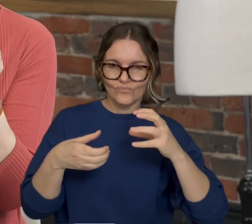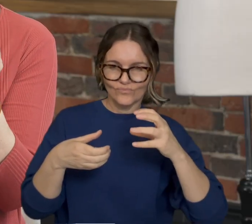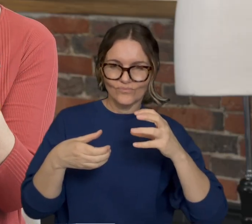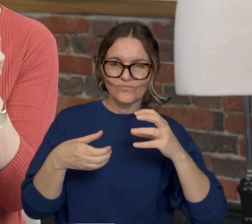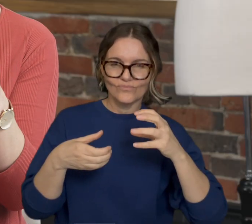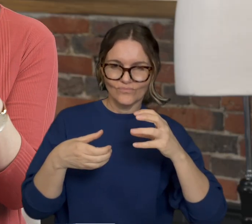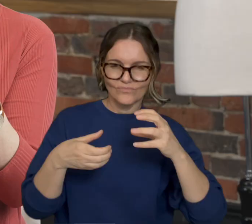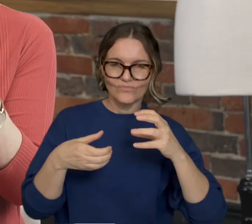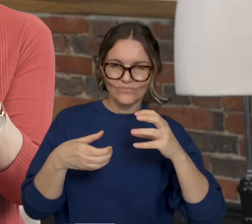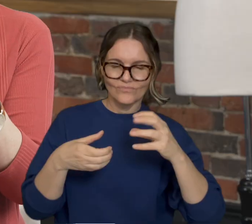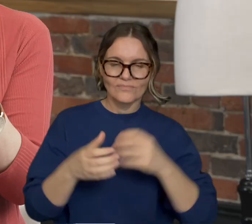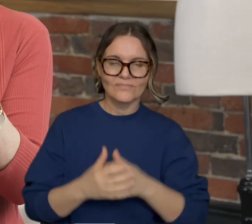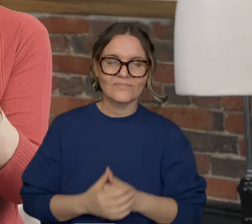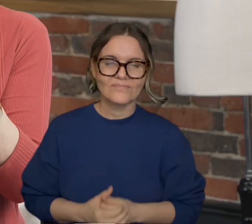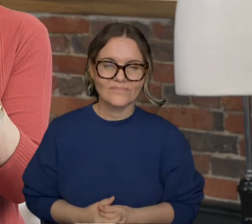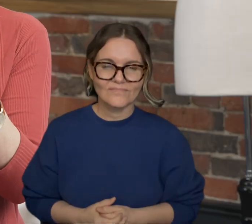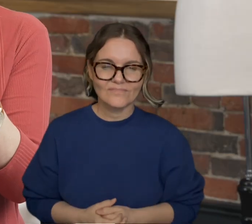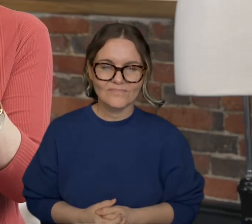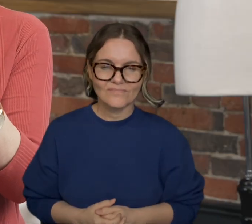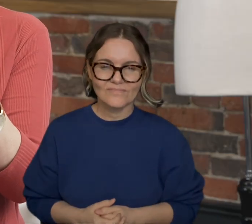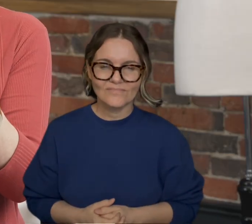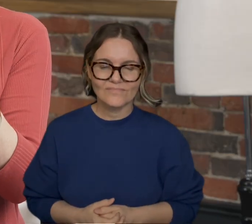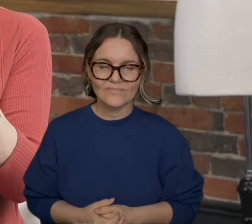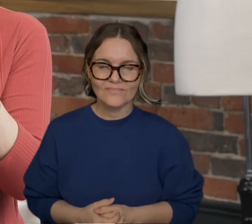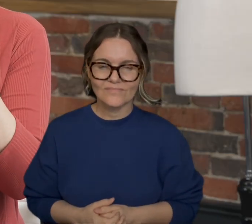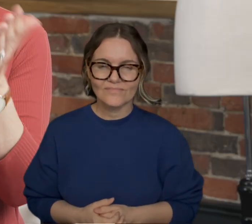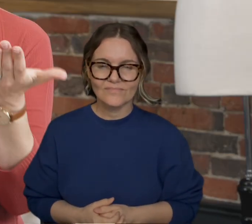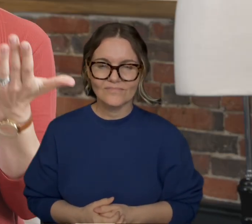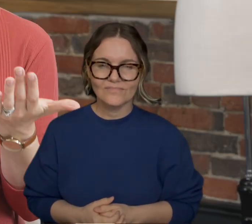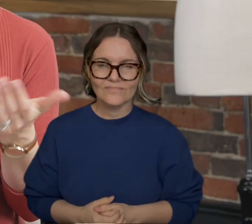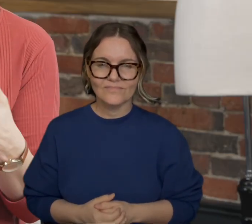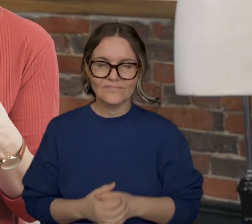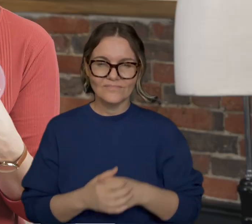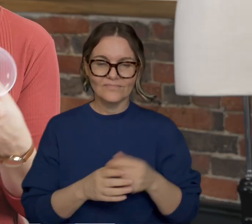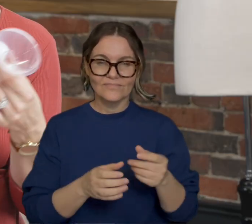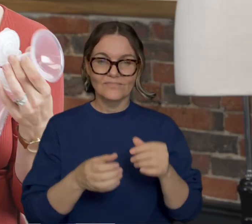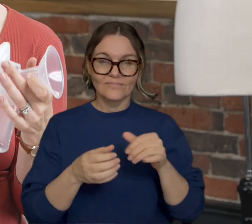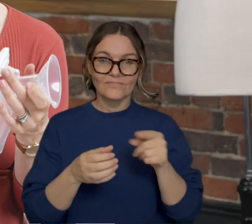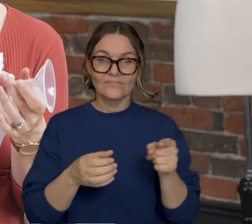nice and tight and that's what helps you direct which way it's supposed to go because the other